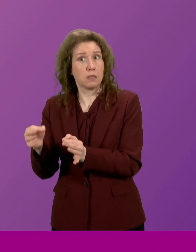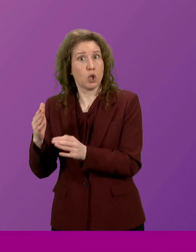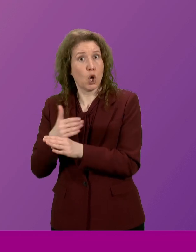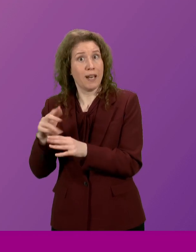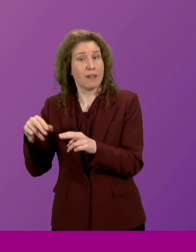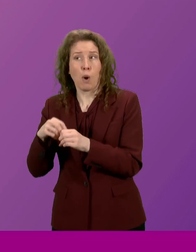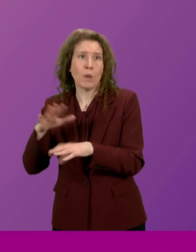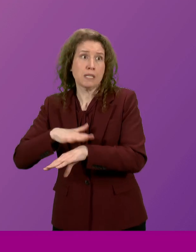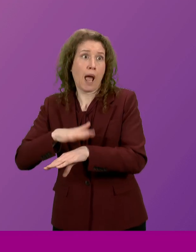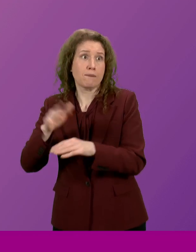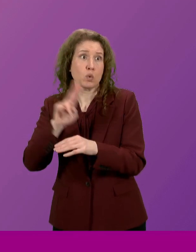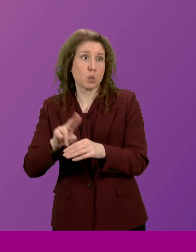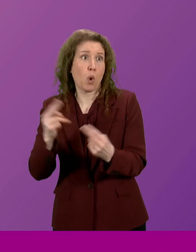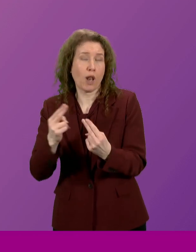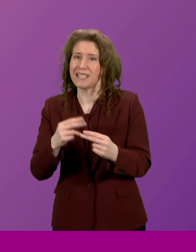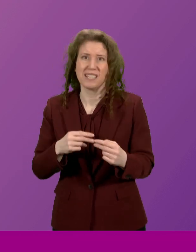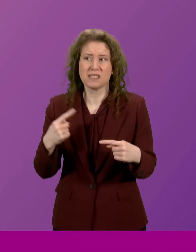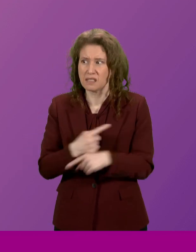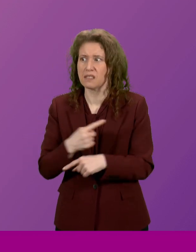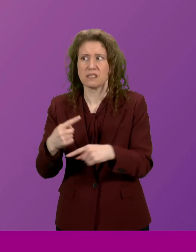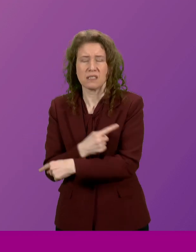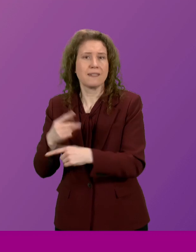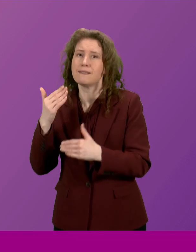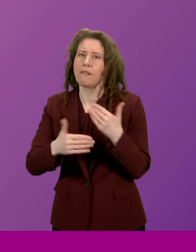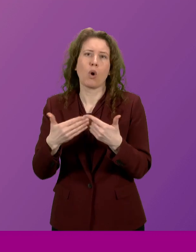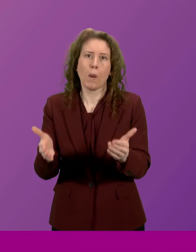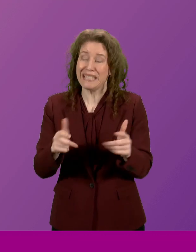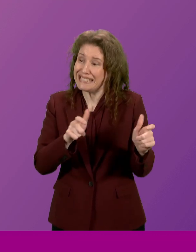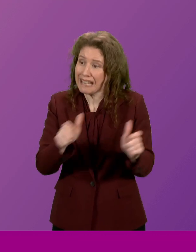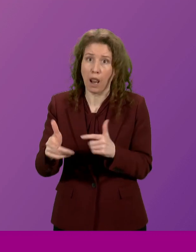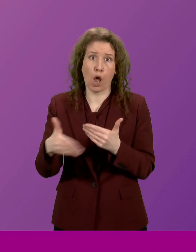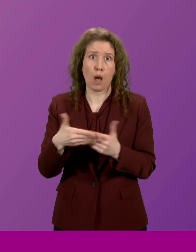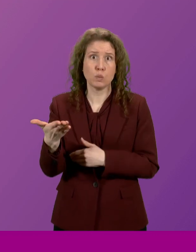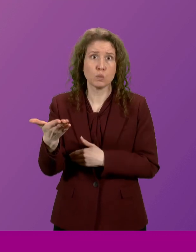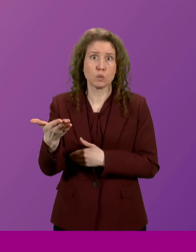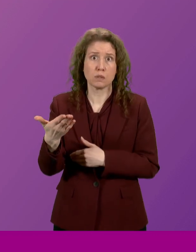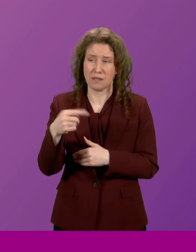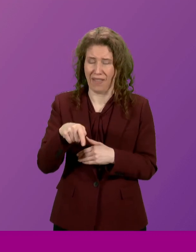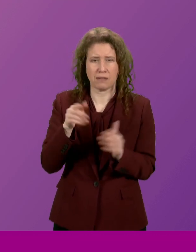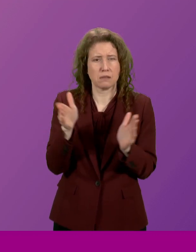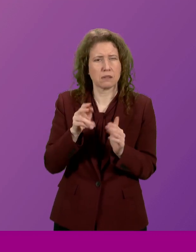the school holidays—none of which happened. In fact, it has remained closed. The incompetence